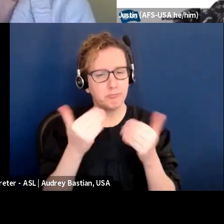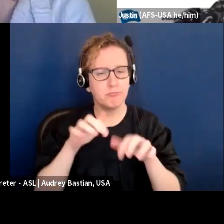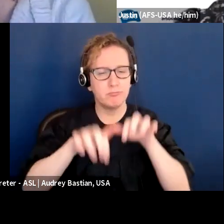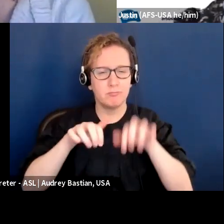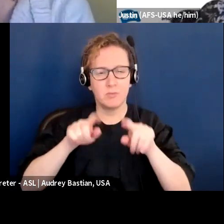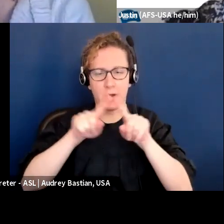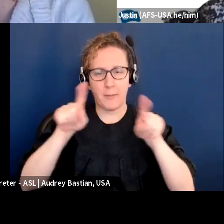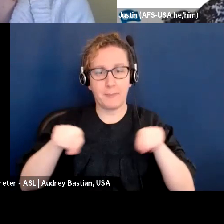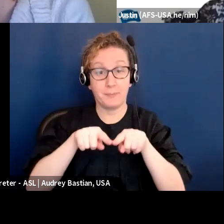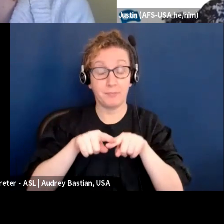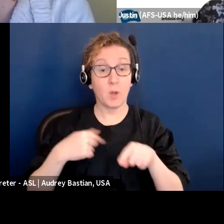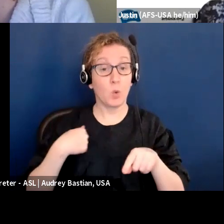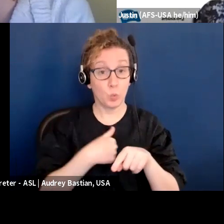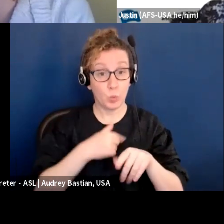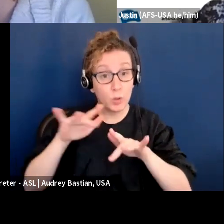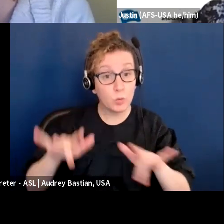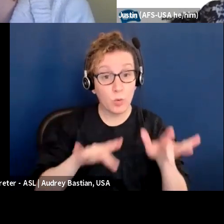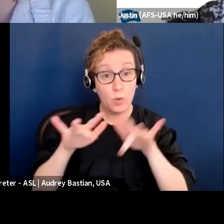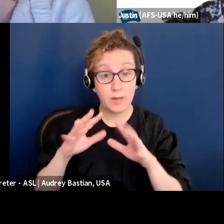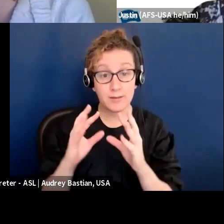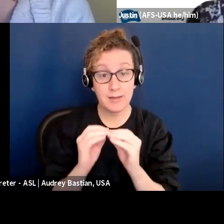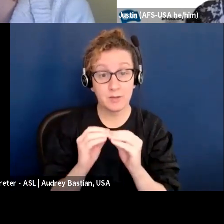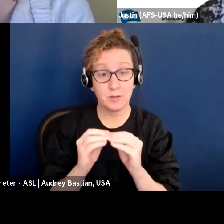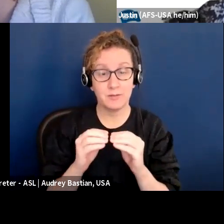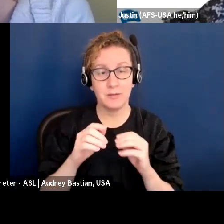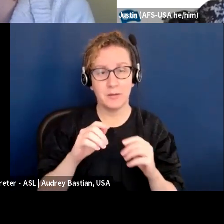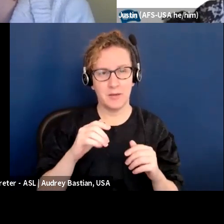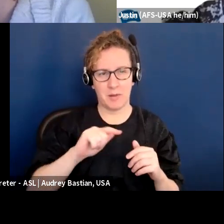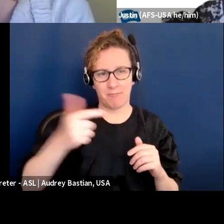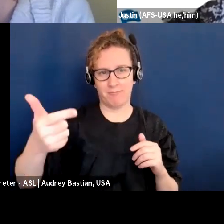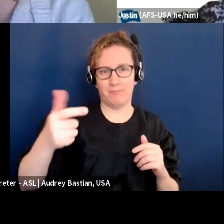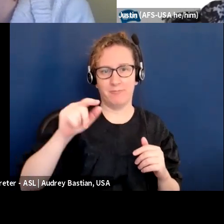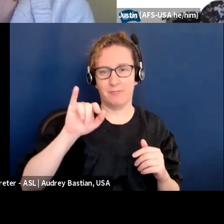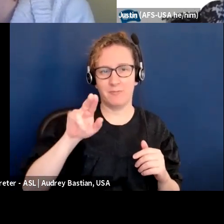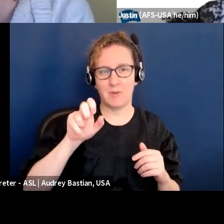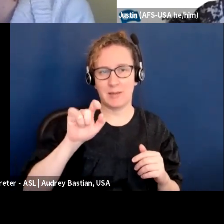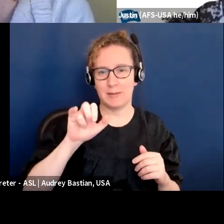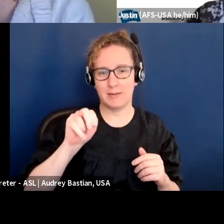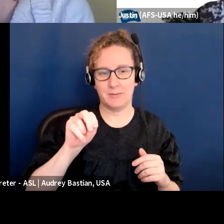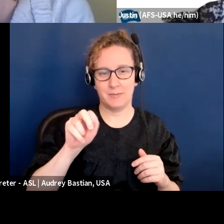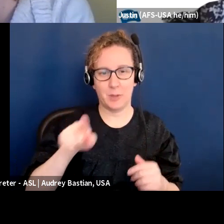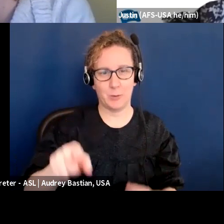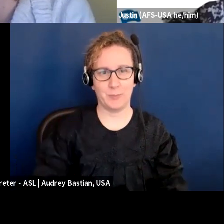this session. Justin, I am going to pass it back to you.